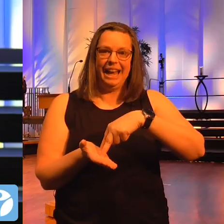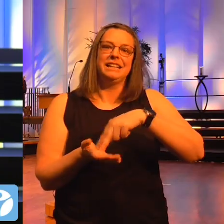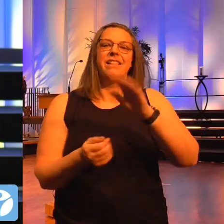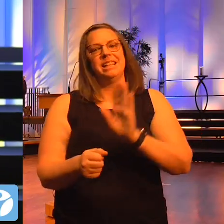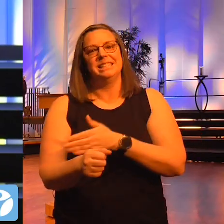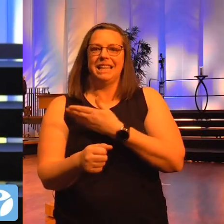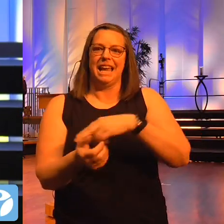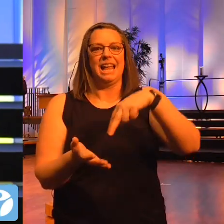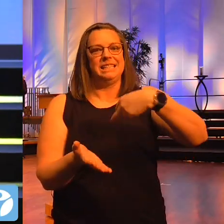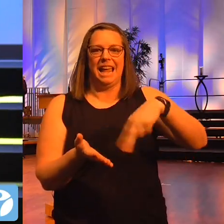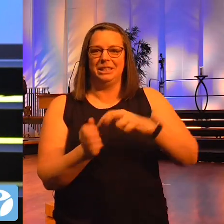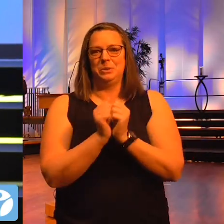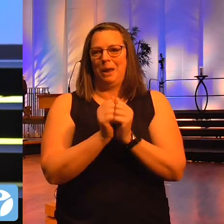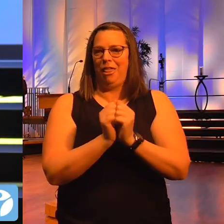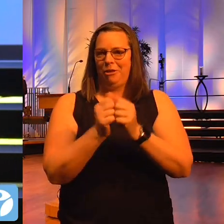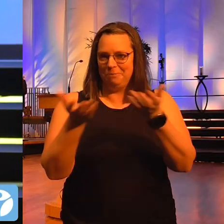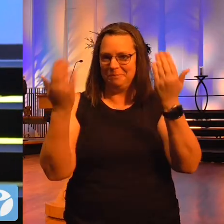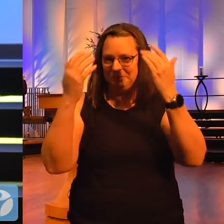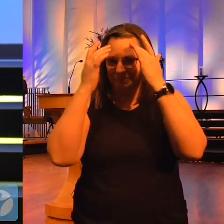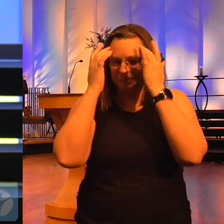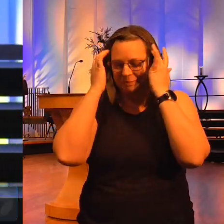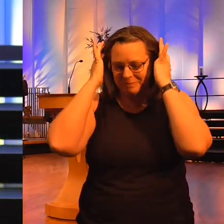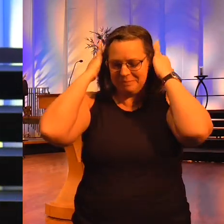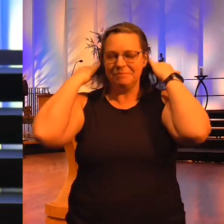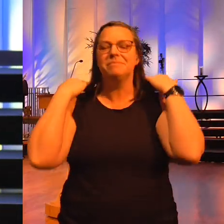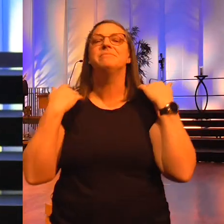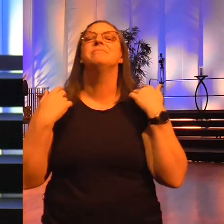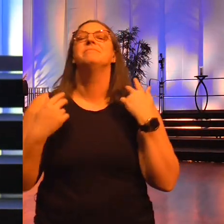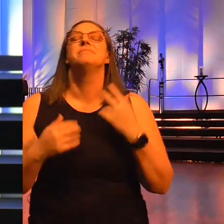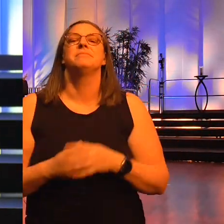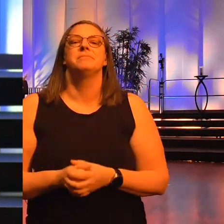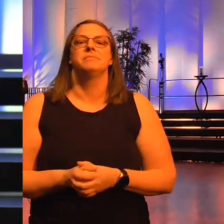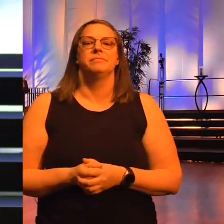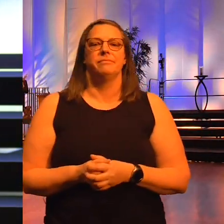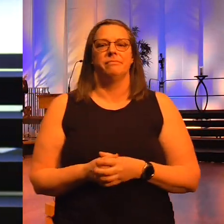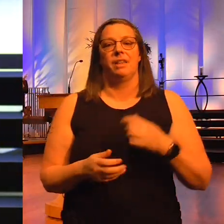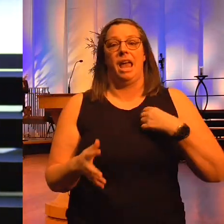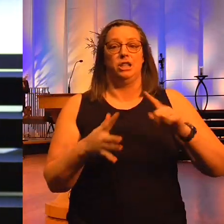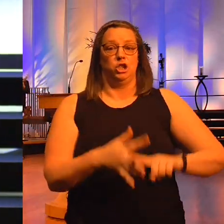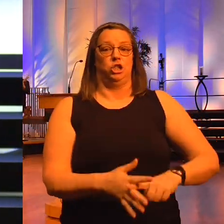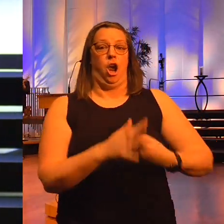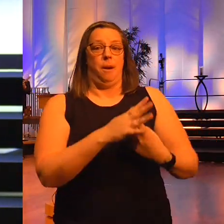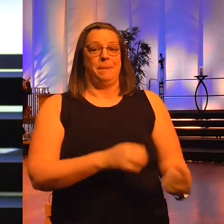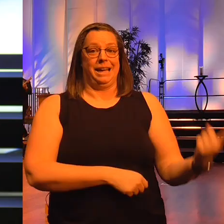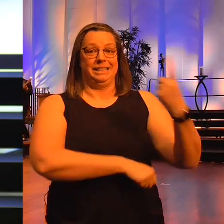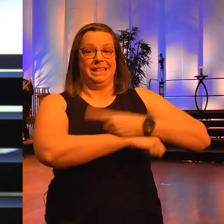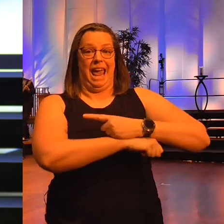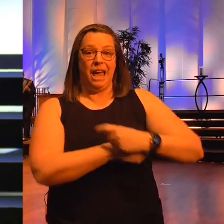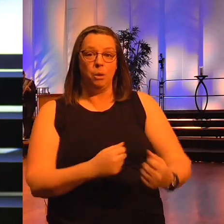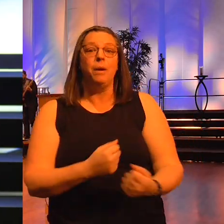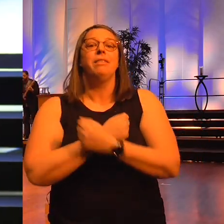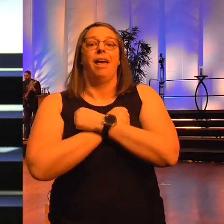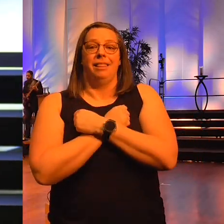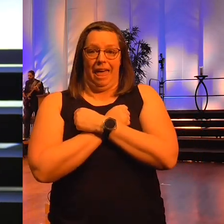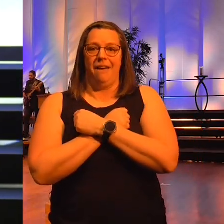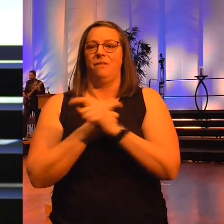together here we go I start my day with love when I start my day with